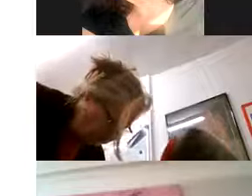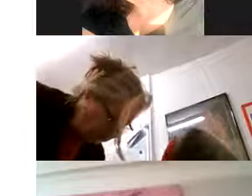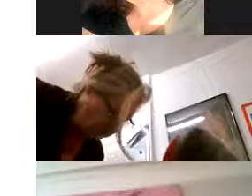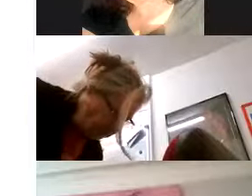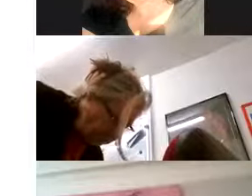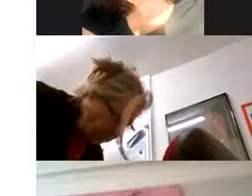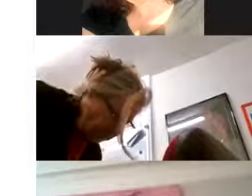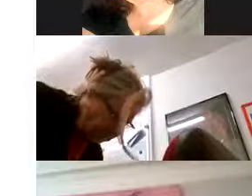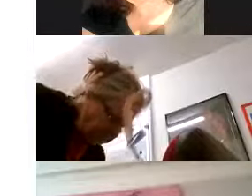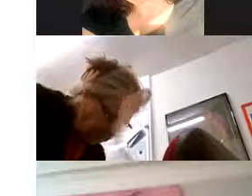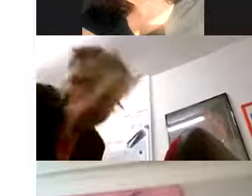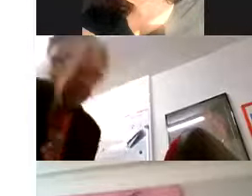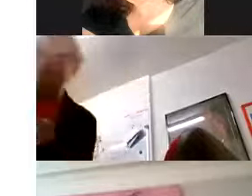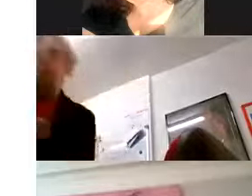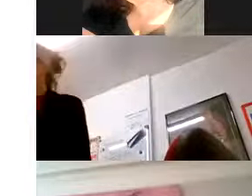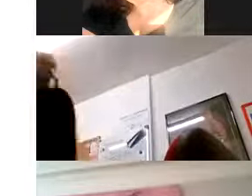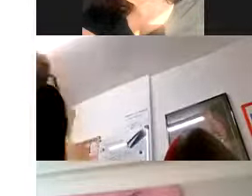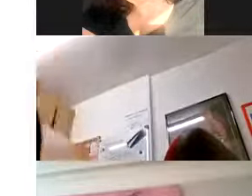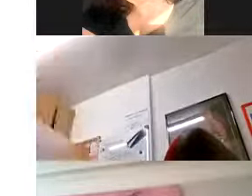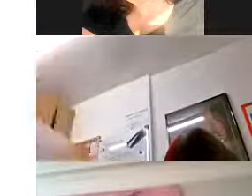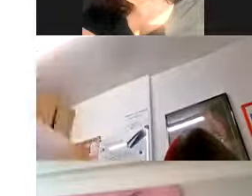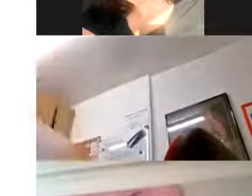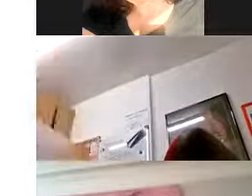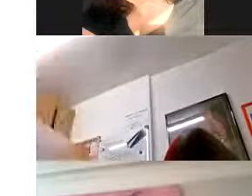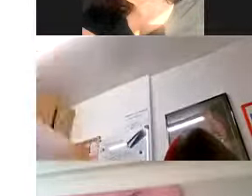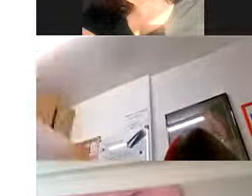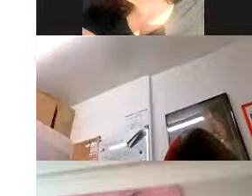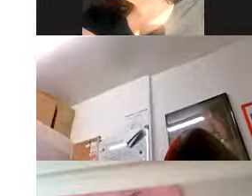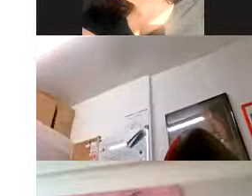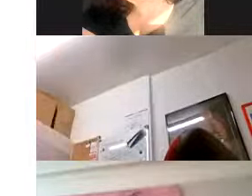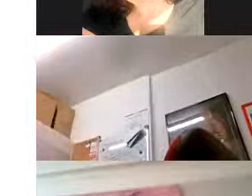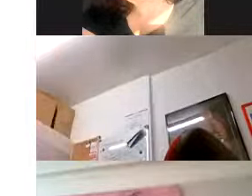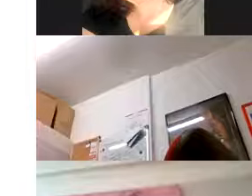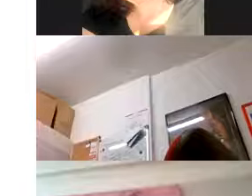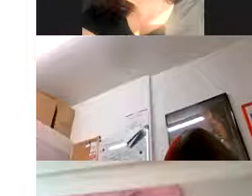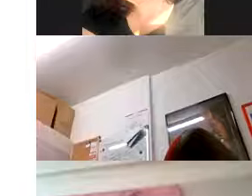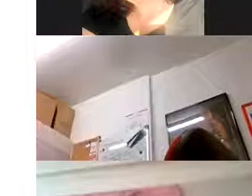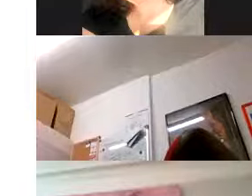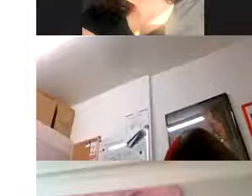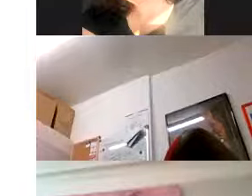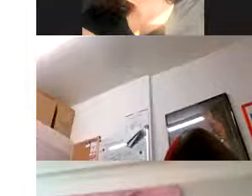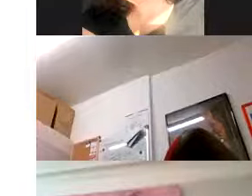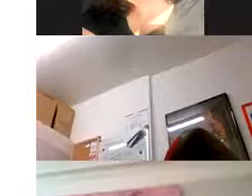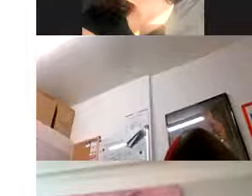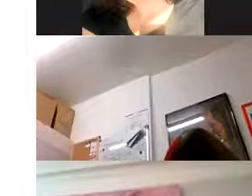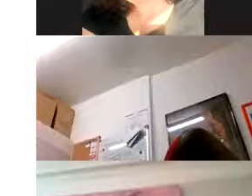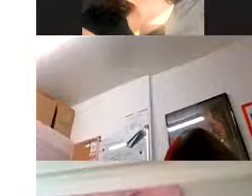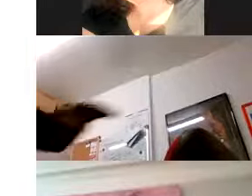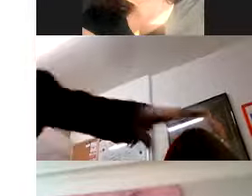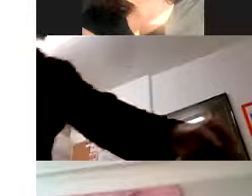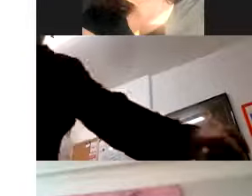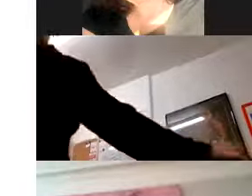how i would see it unusual unusual is a funny word because what is usual and what is unusual